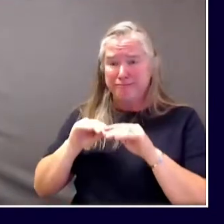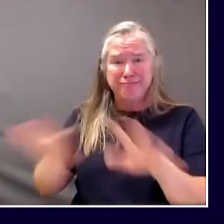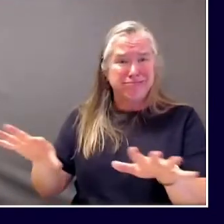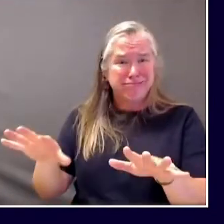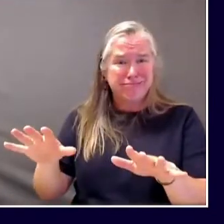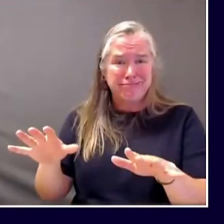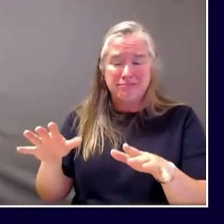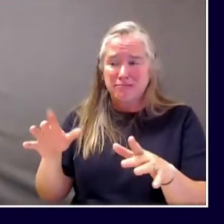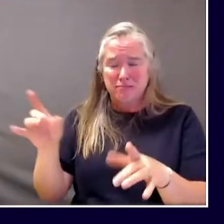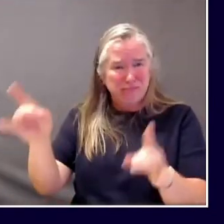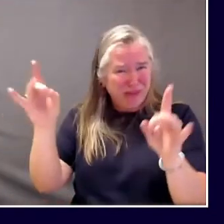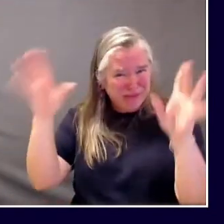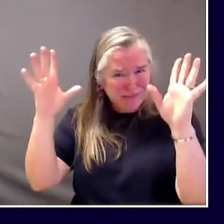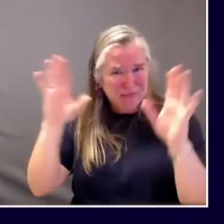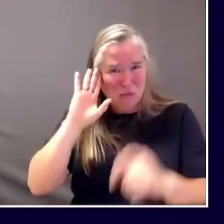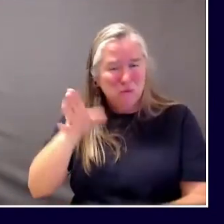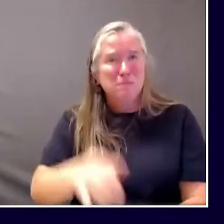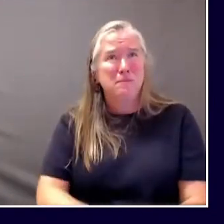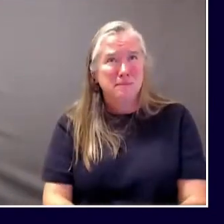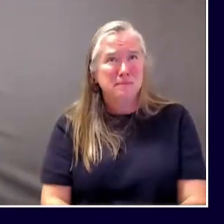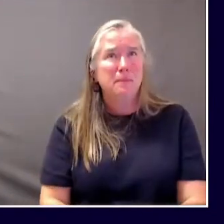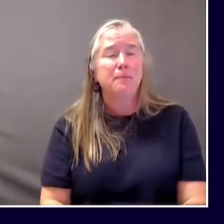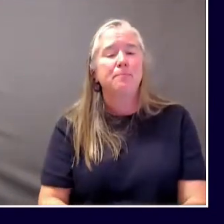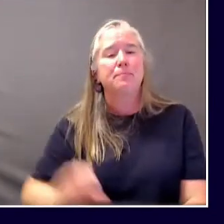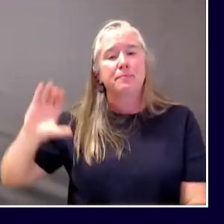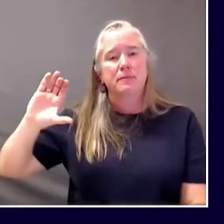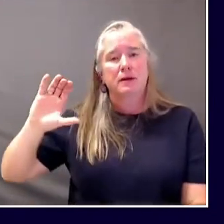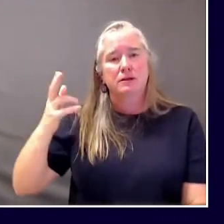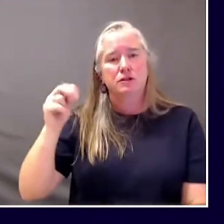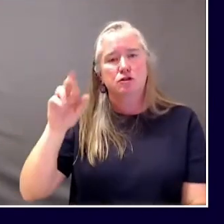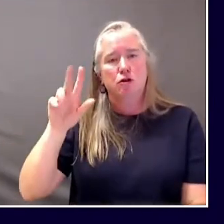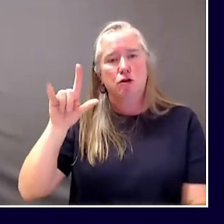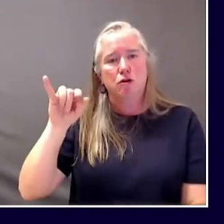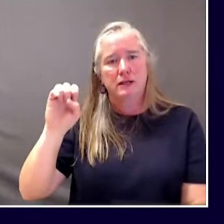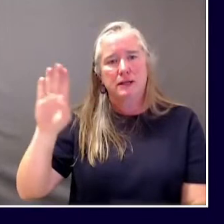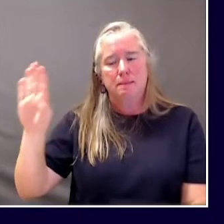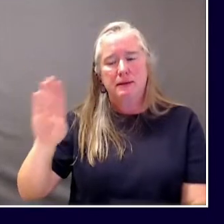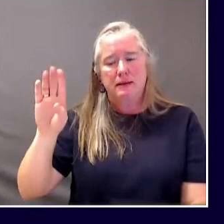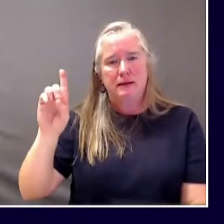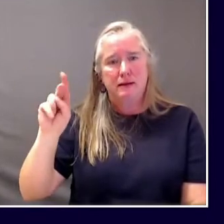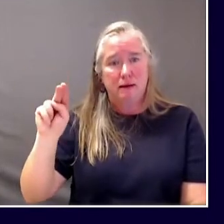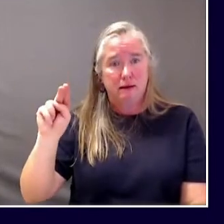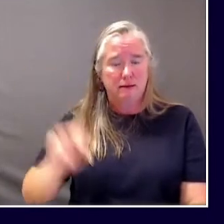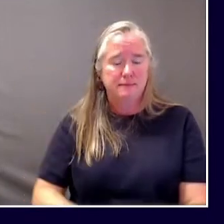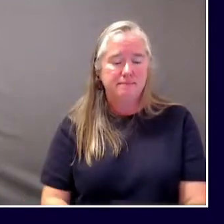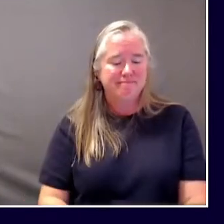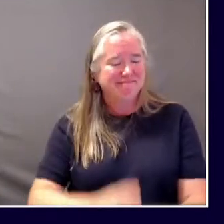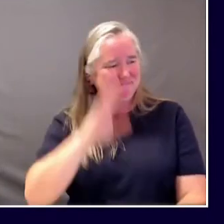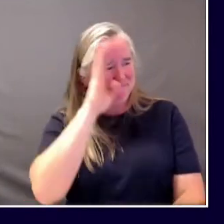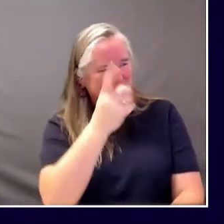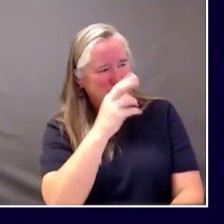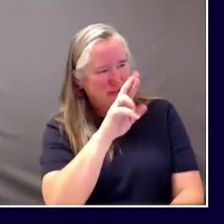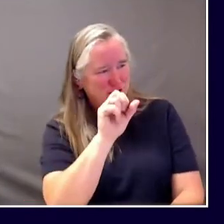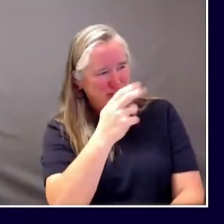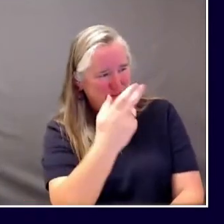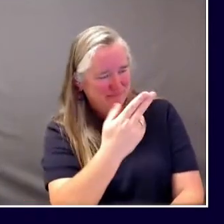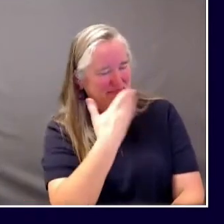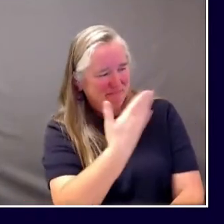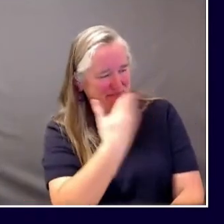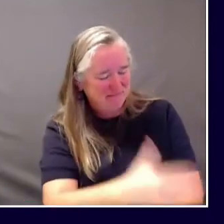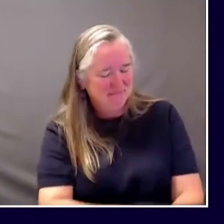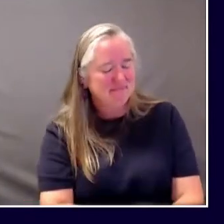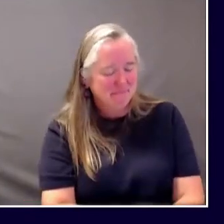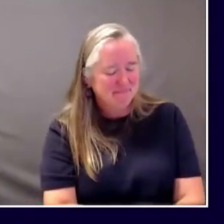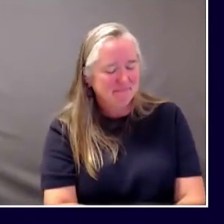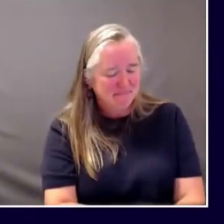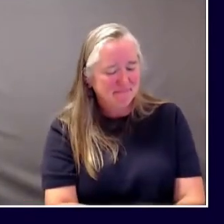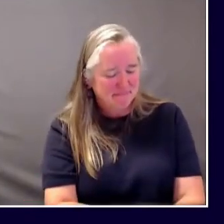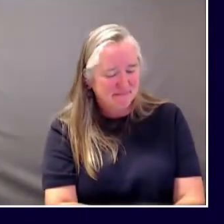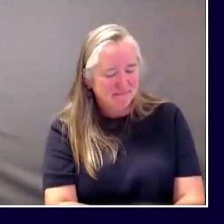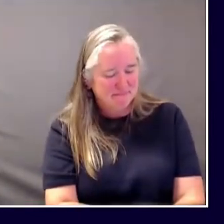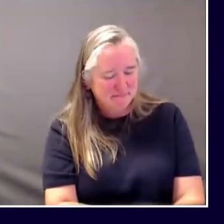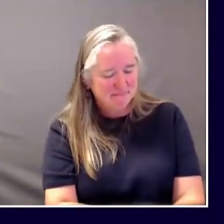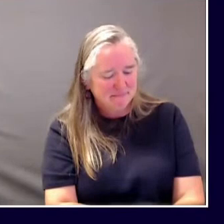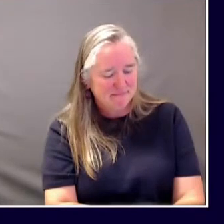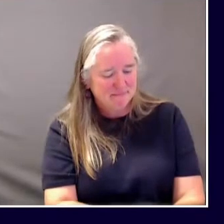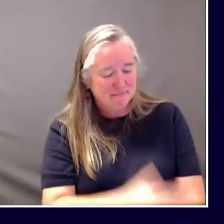our Charlie at the BDN